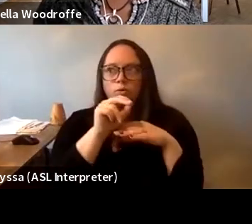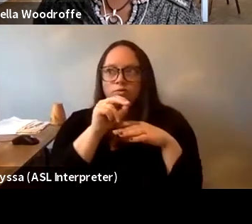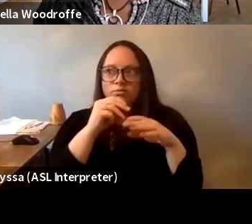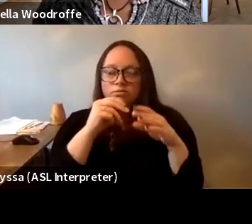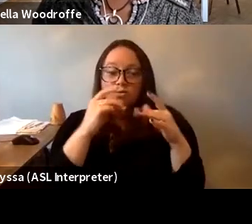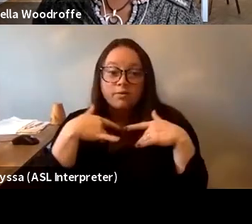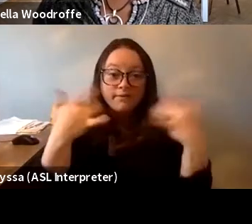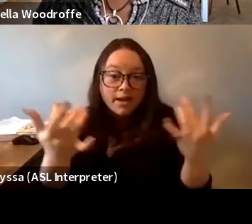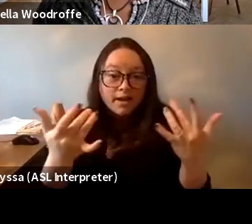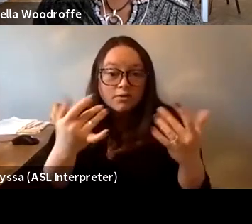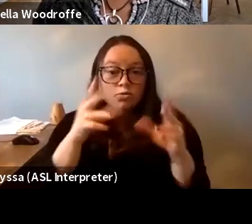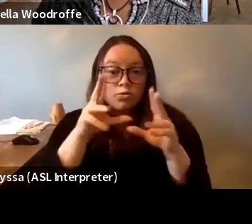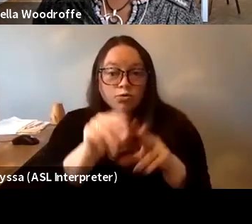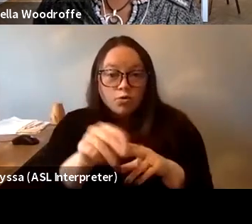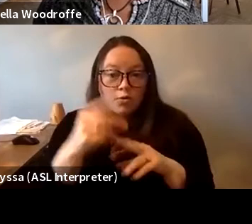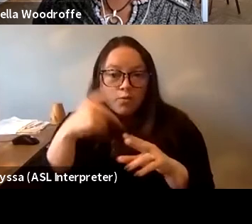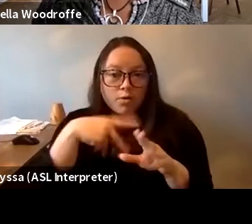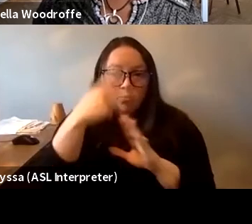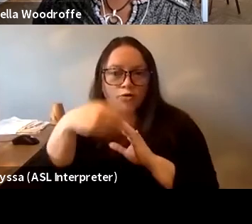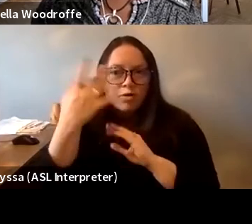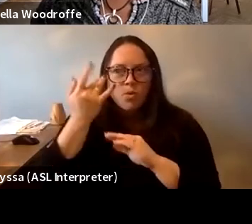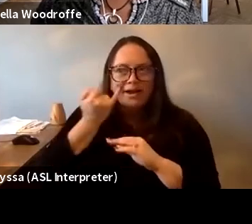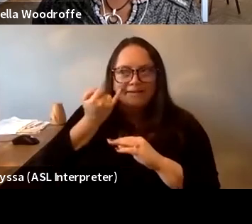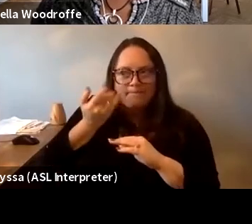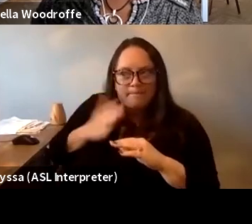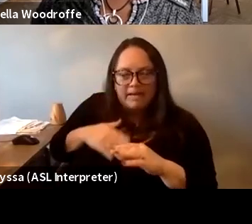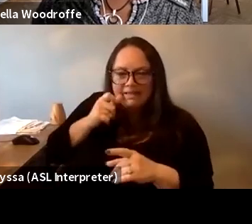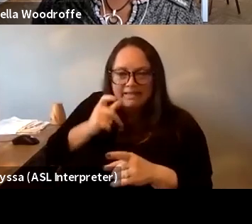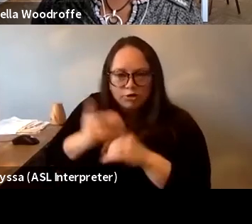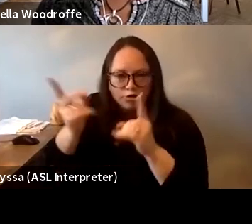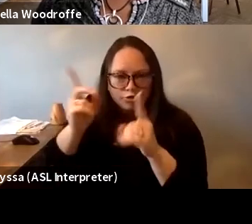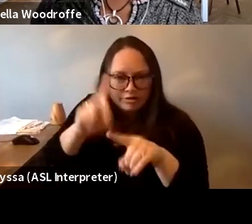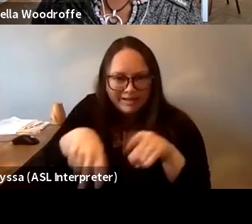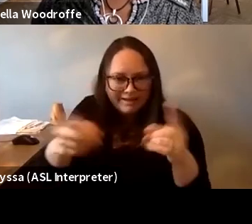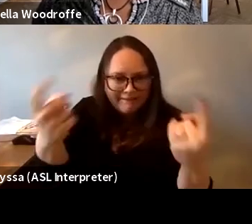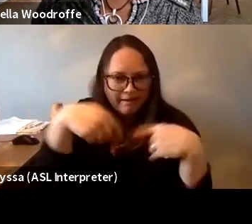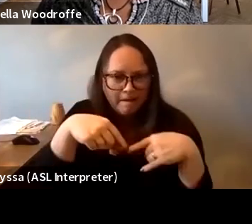come, then I won't come. Right, takes it upon herself, to say,